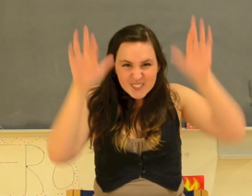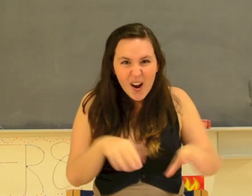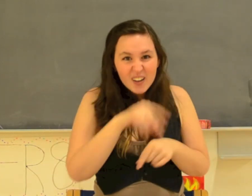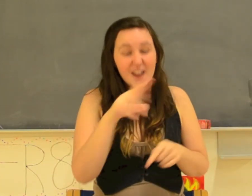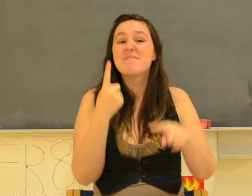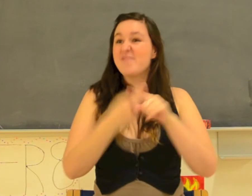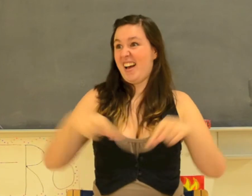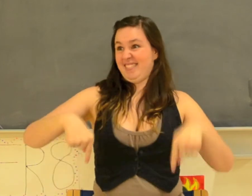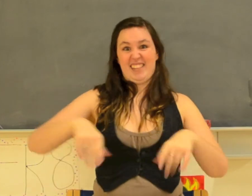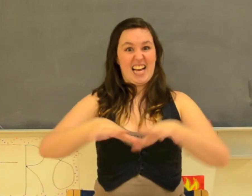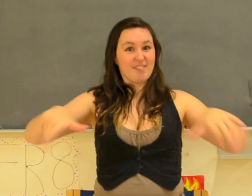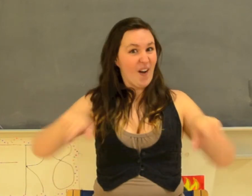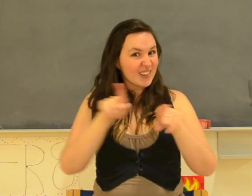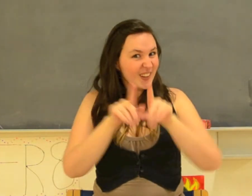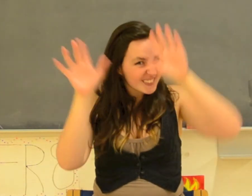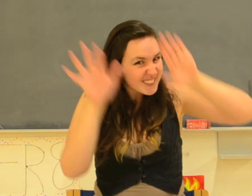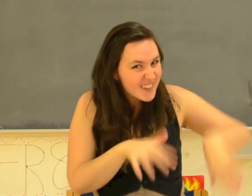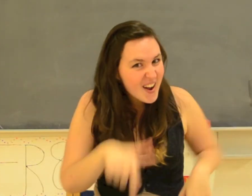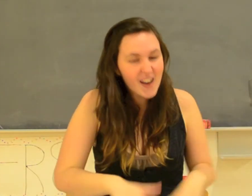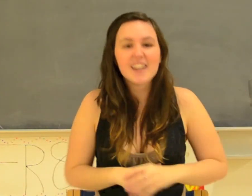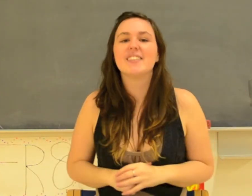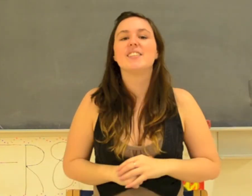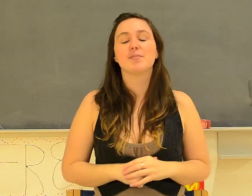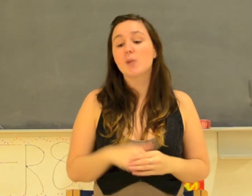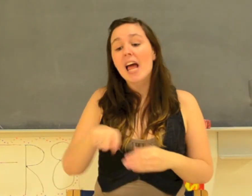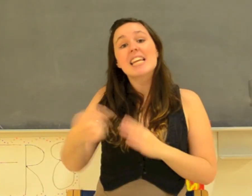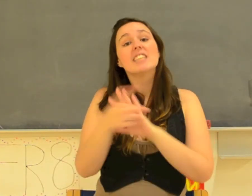video of myself in the snow in Norway. Here at Castberggaard, there's also snow everywhere.